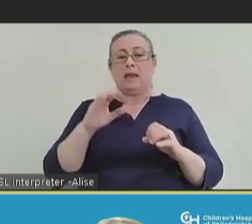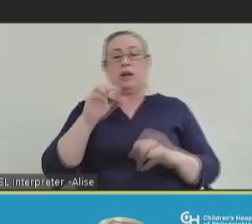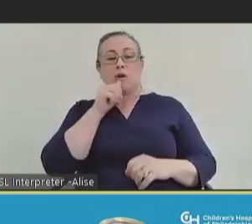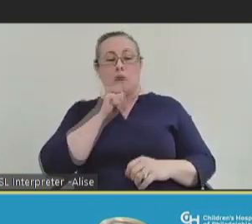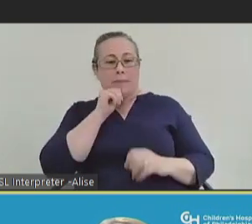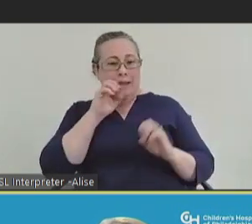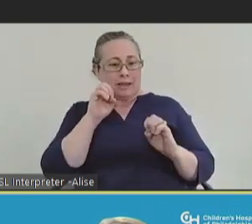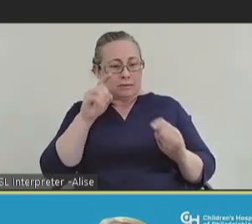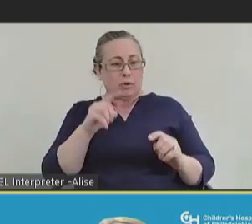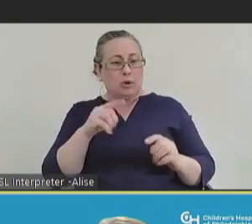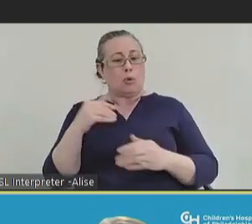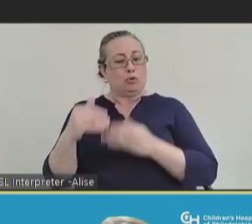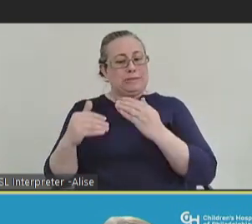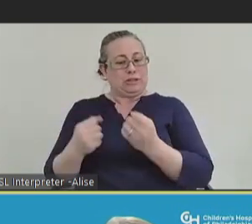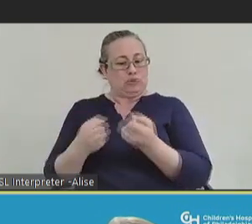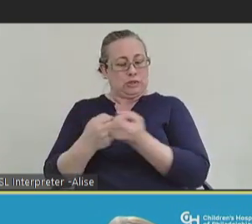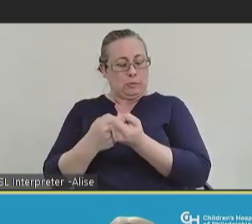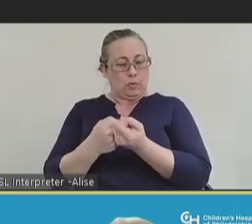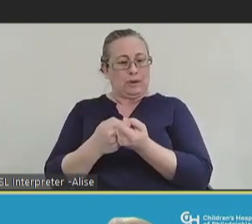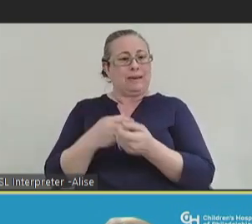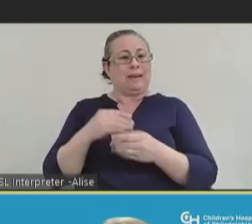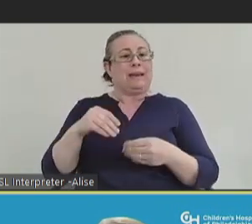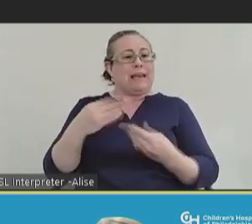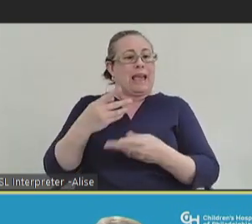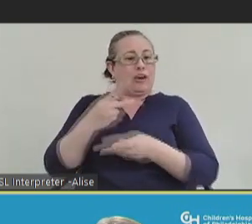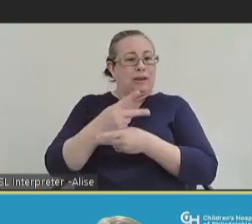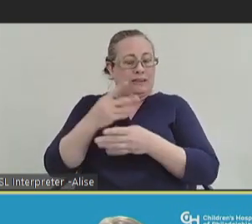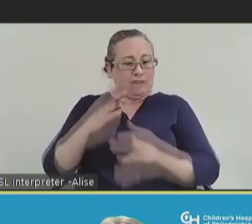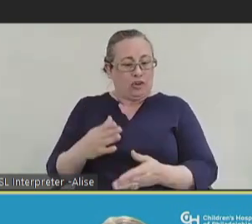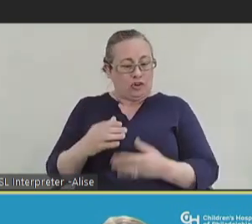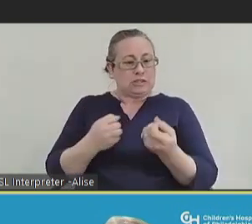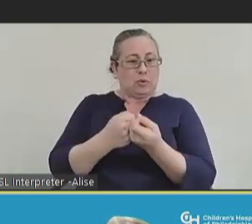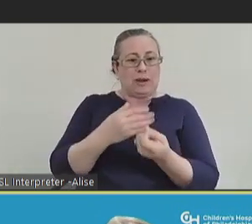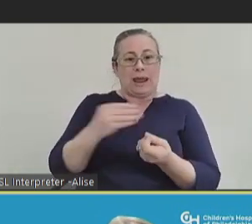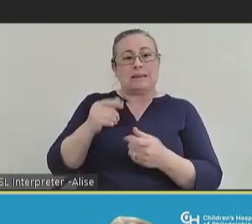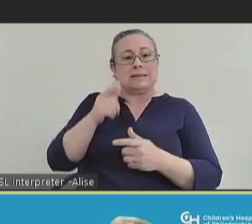procedural support, caregiver and sibling support, and also encouraging the use of